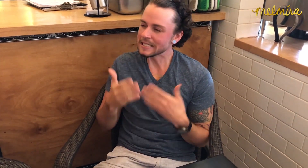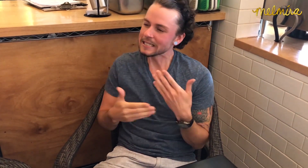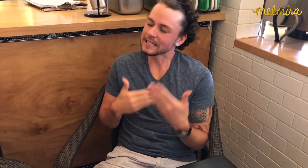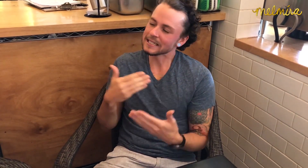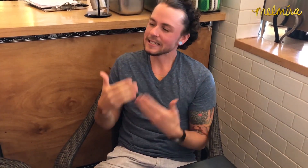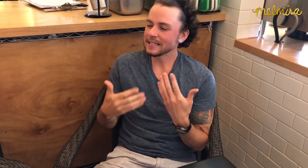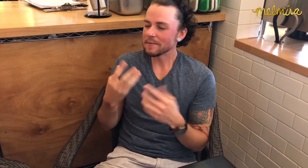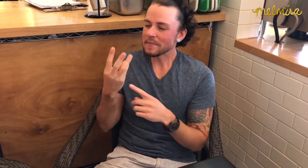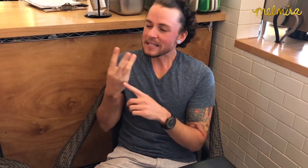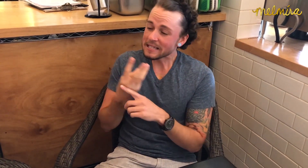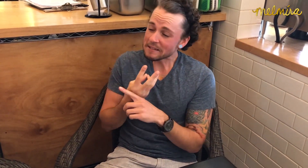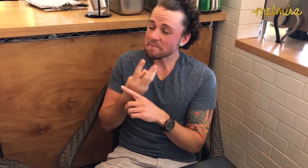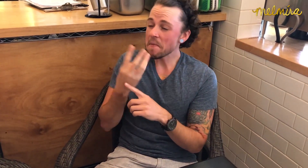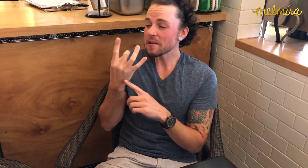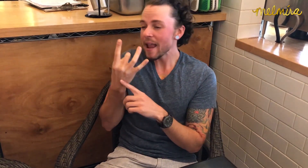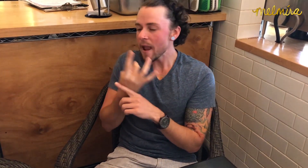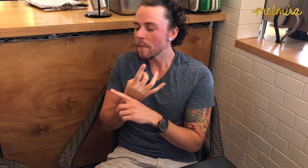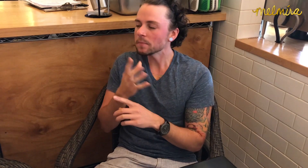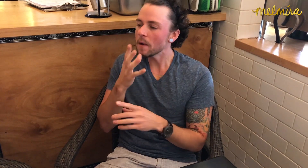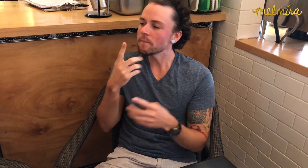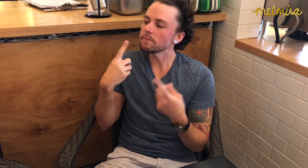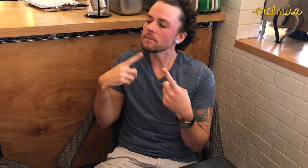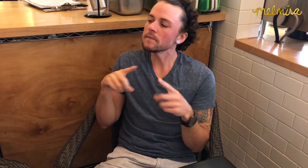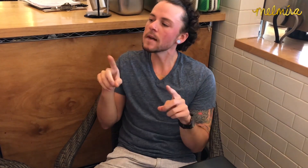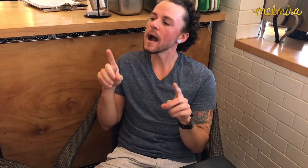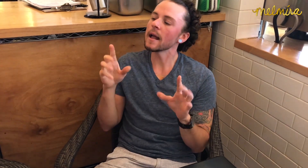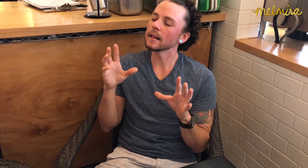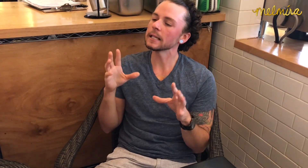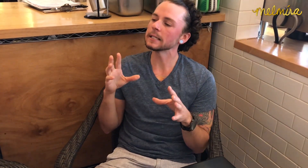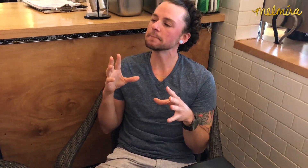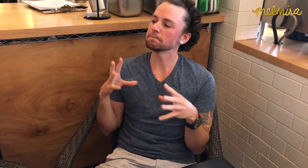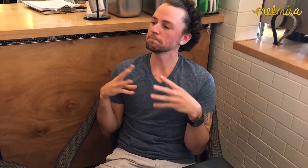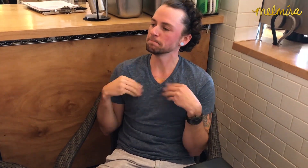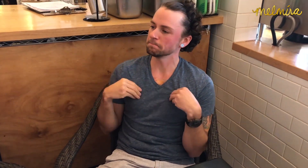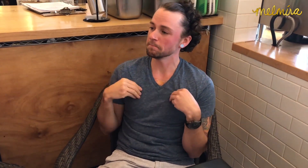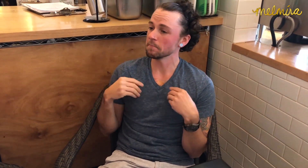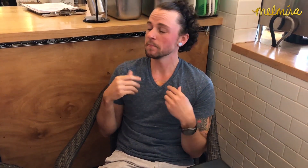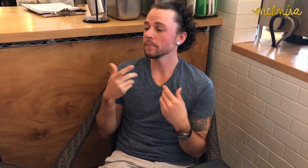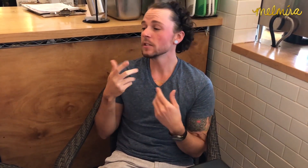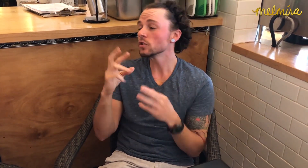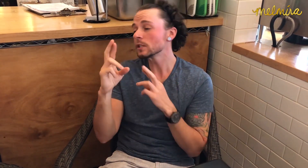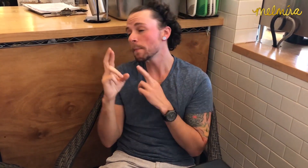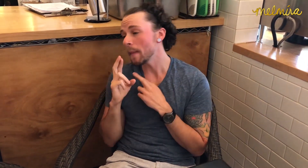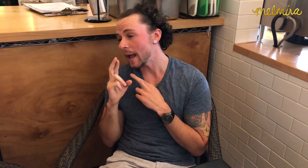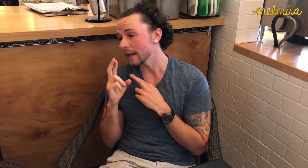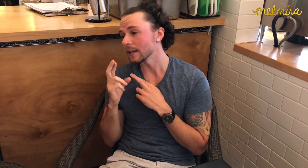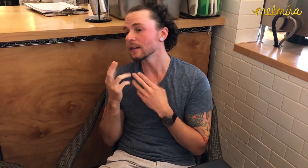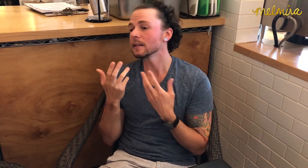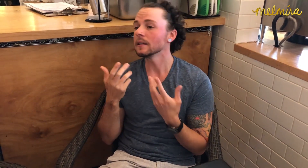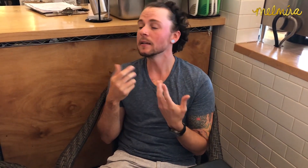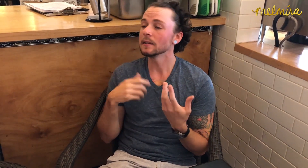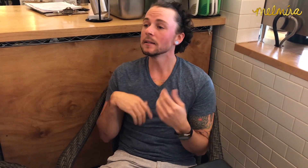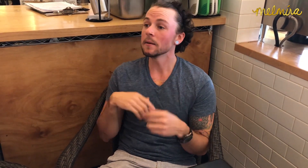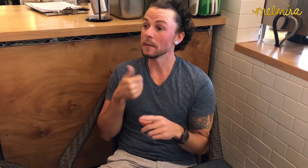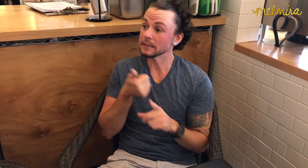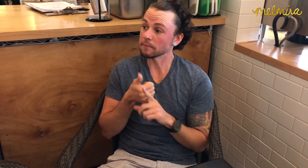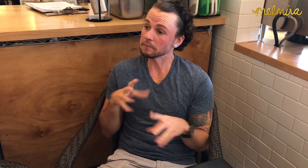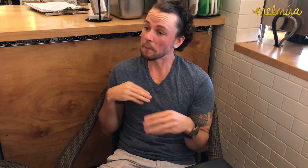After about 6-8 months, my mother finally accepted me, albeit reluctantly. She respects my decision, but I don't know if she's truly